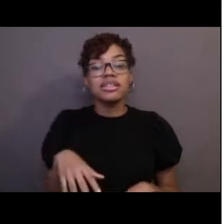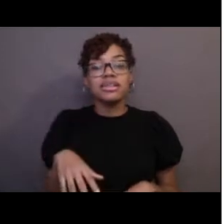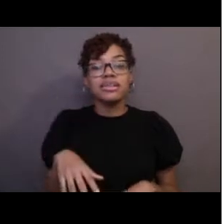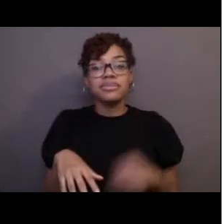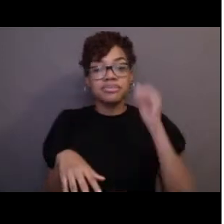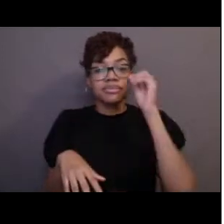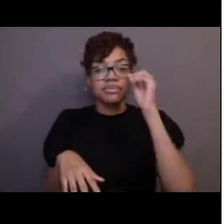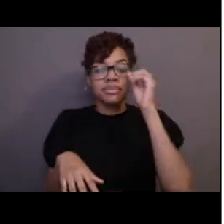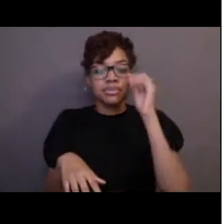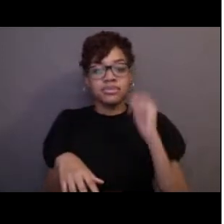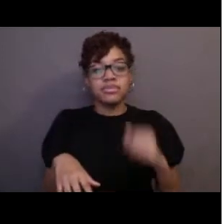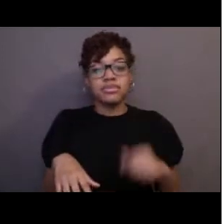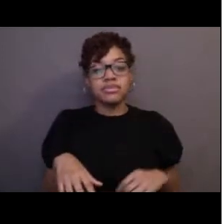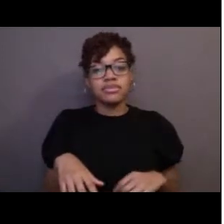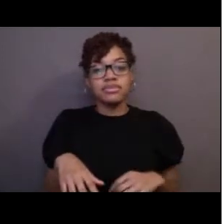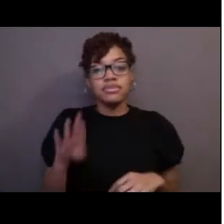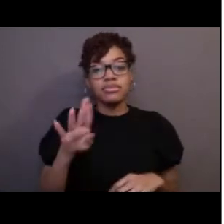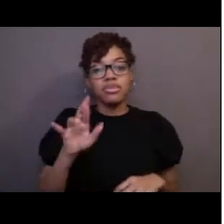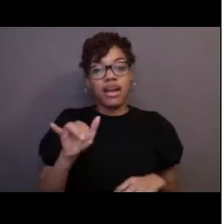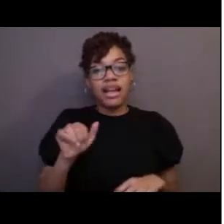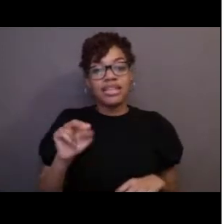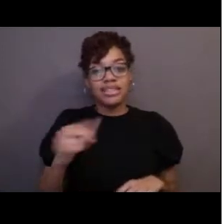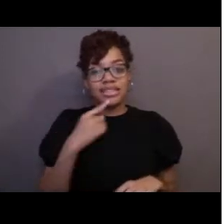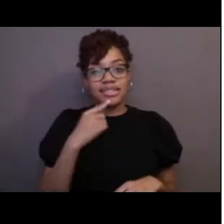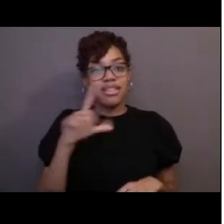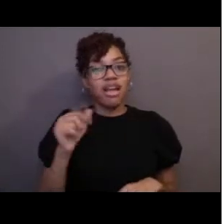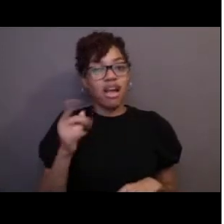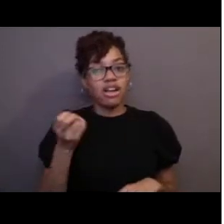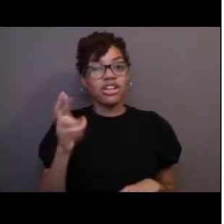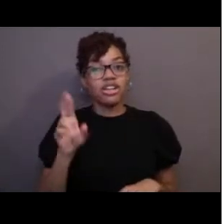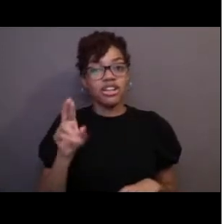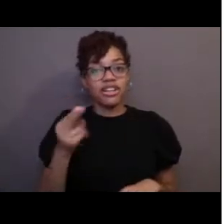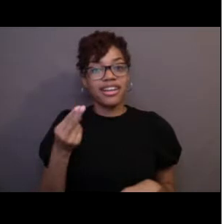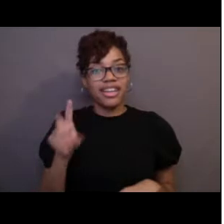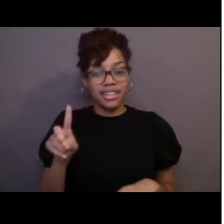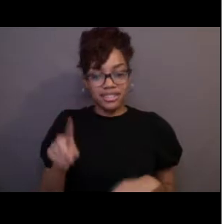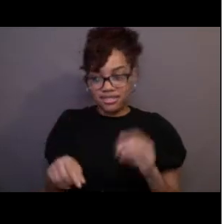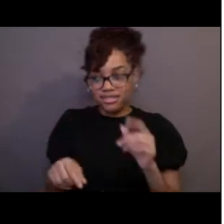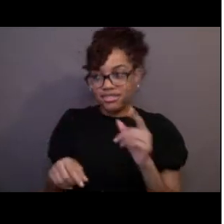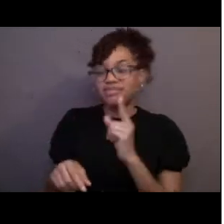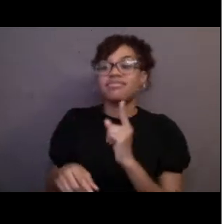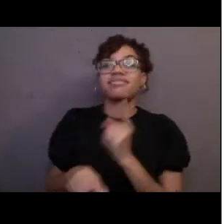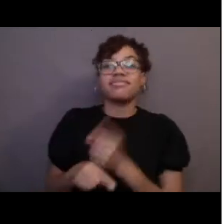And Brian also says loggerhead. Those are all great guesses.